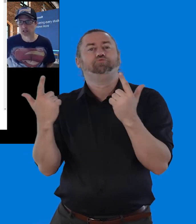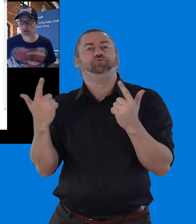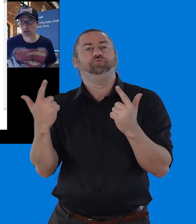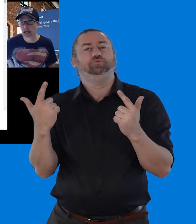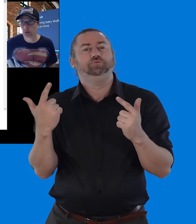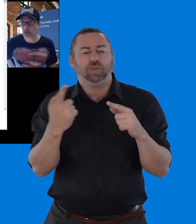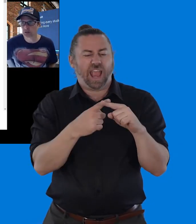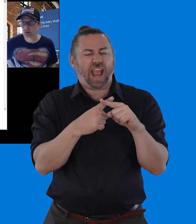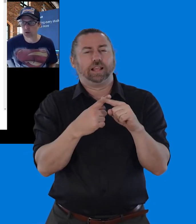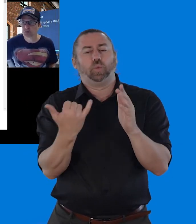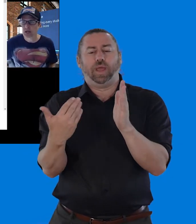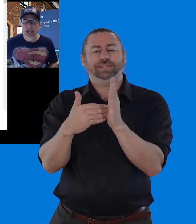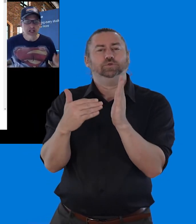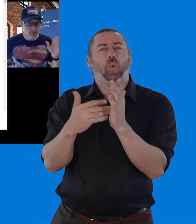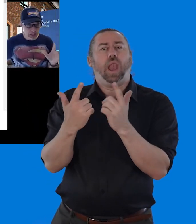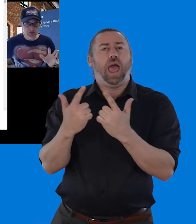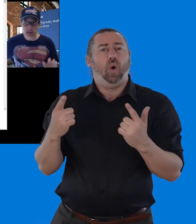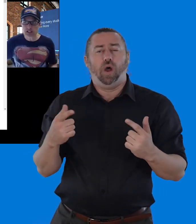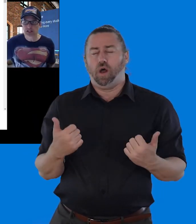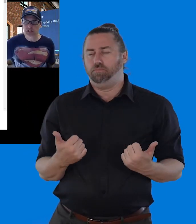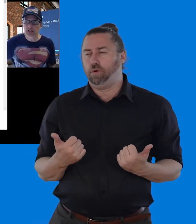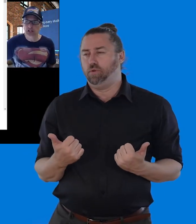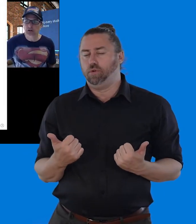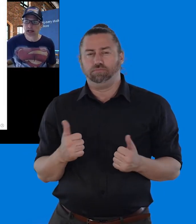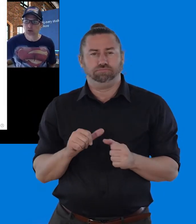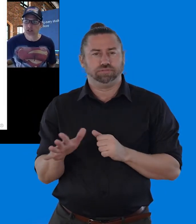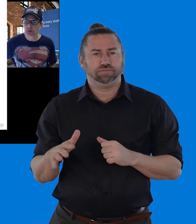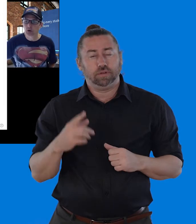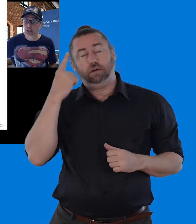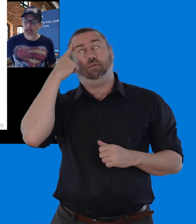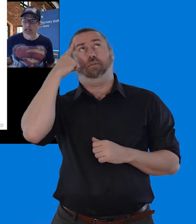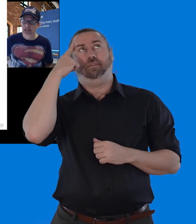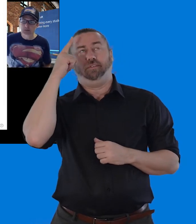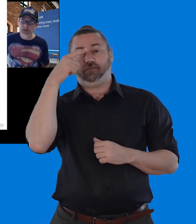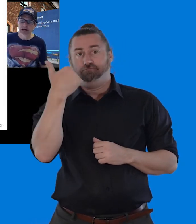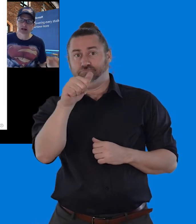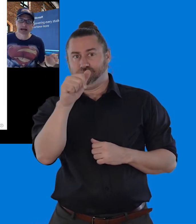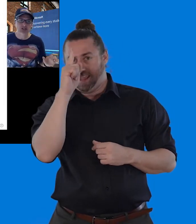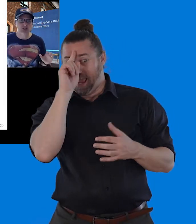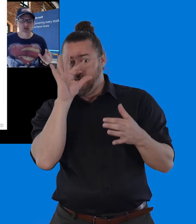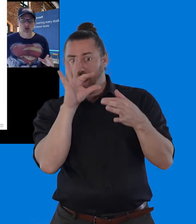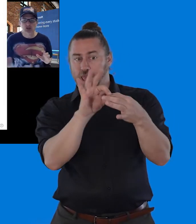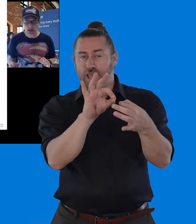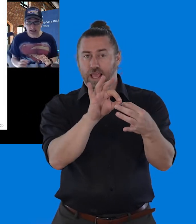as an additional language support. Speaking of English as an additional language support, let's come down next to the translator.